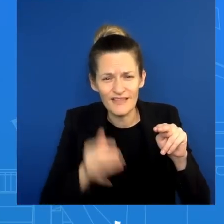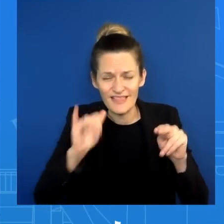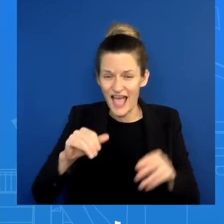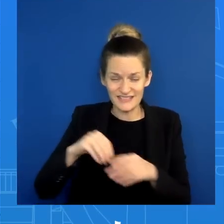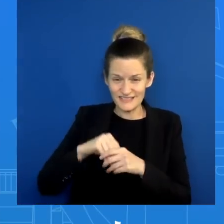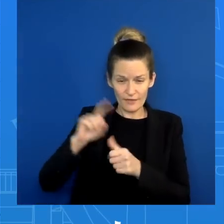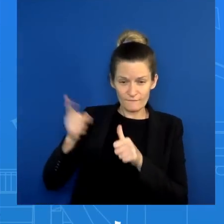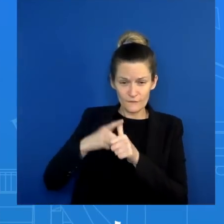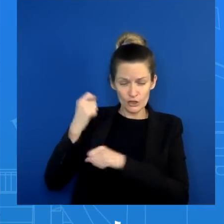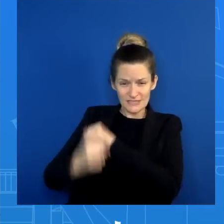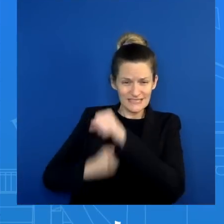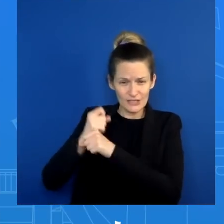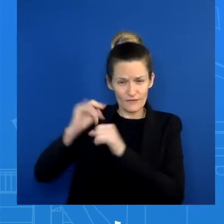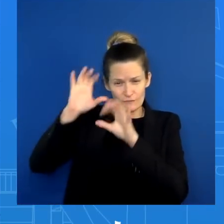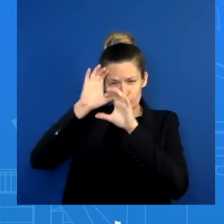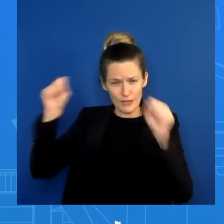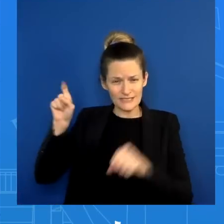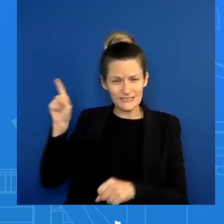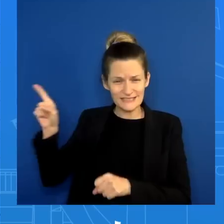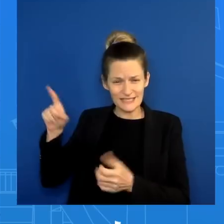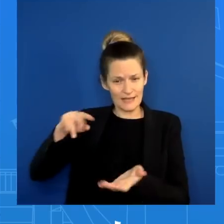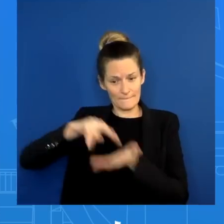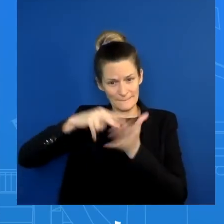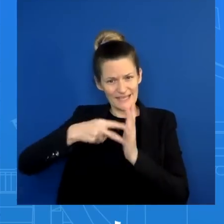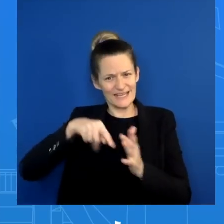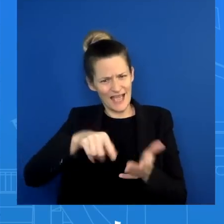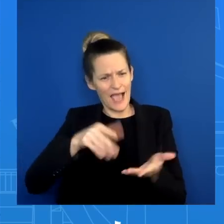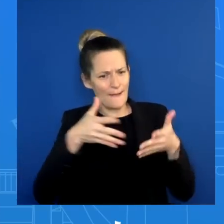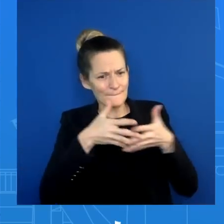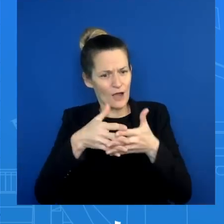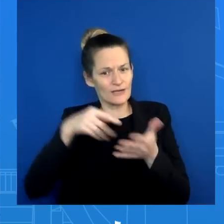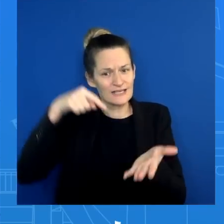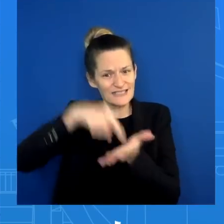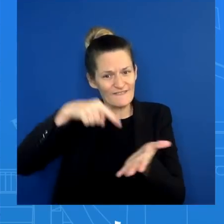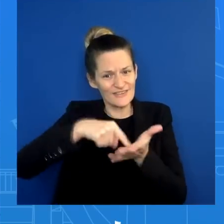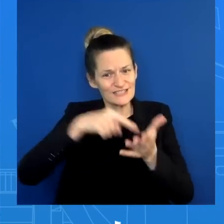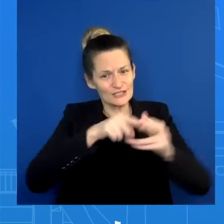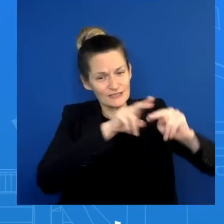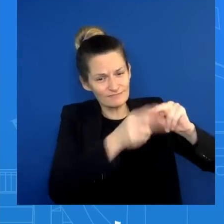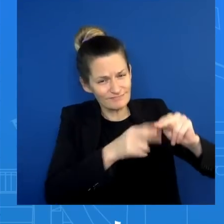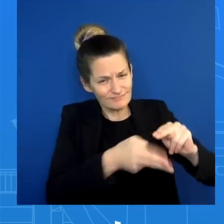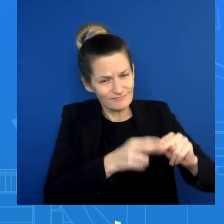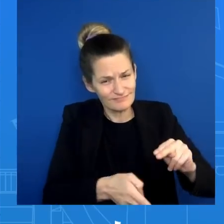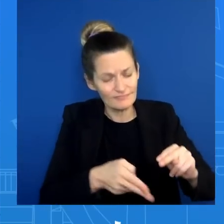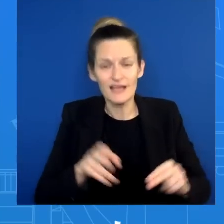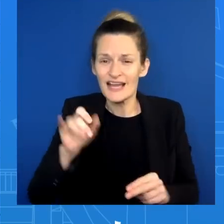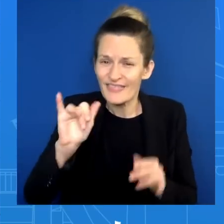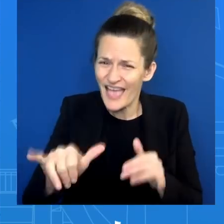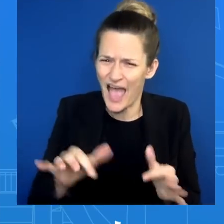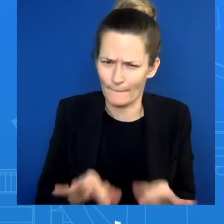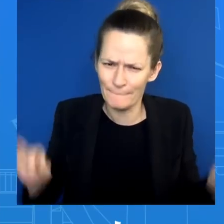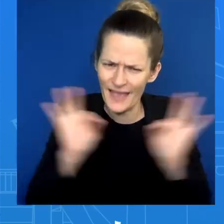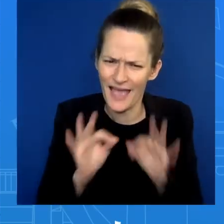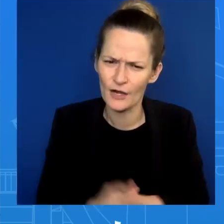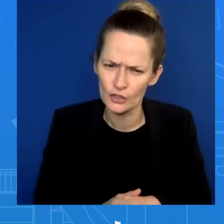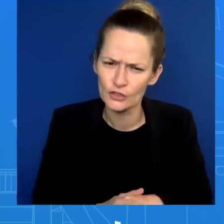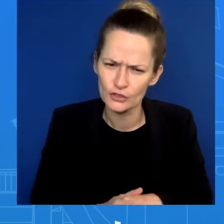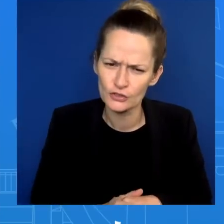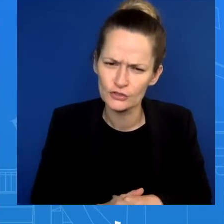And it is you know, it is one of those things that, you know, always welcome this conversation.